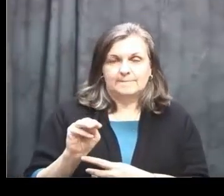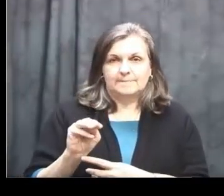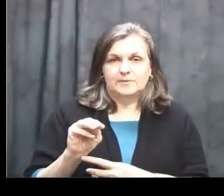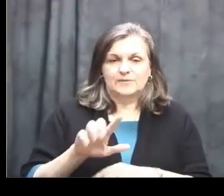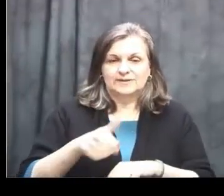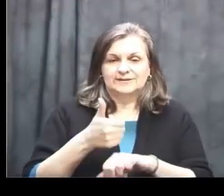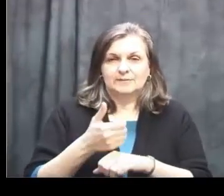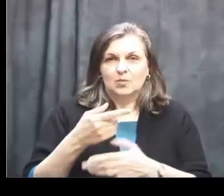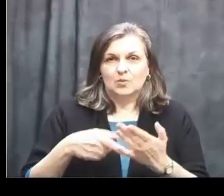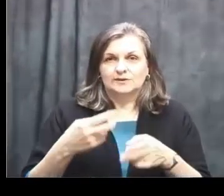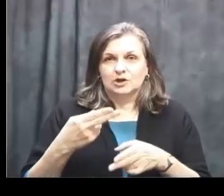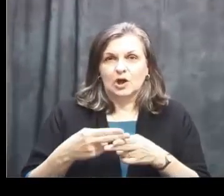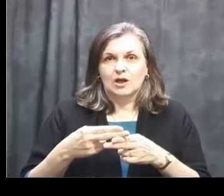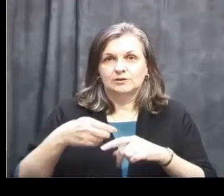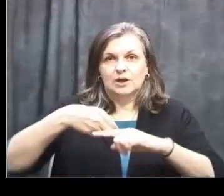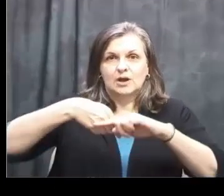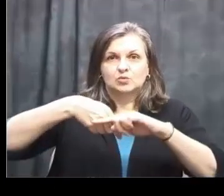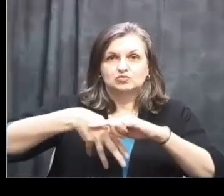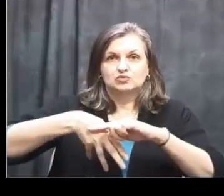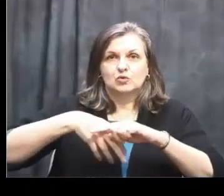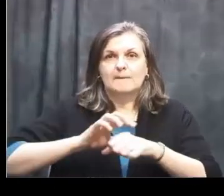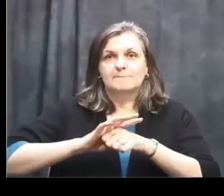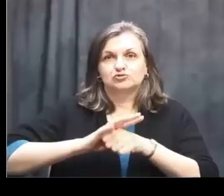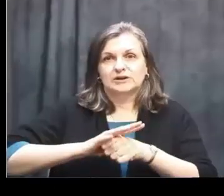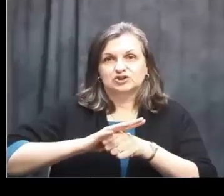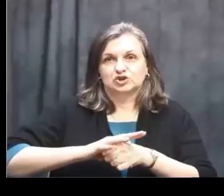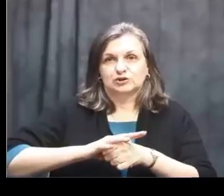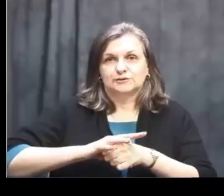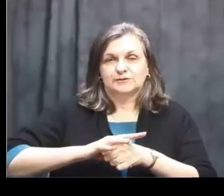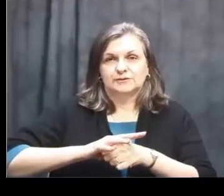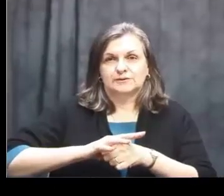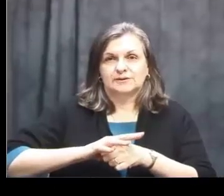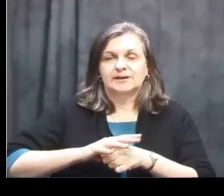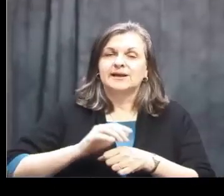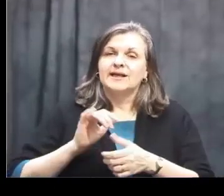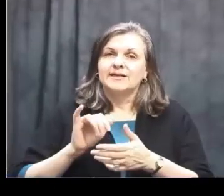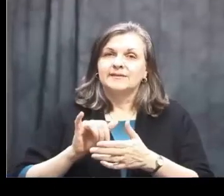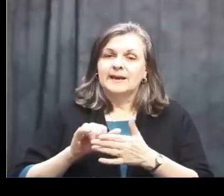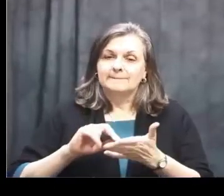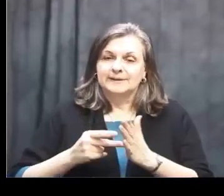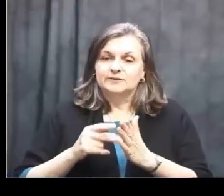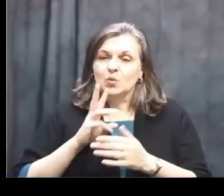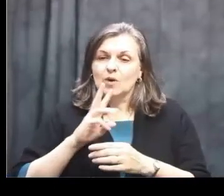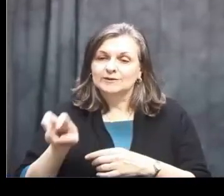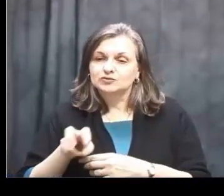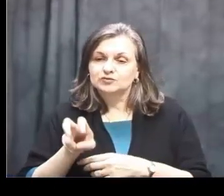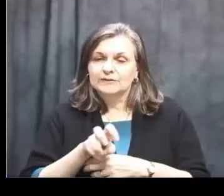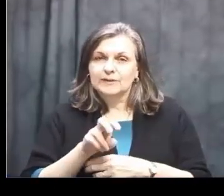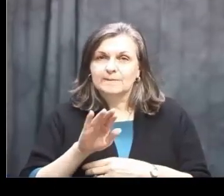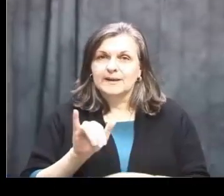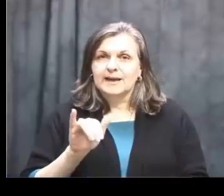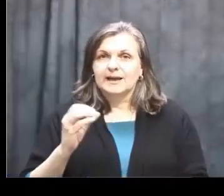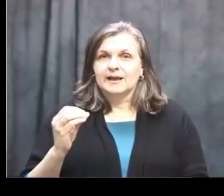pressure and essentially this is moving water by osmosis